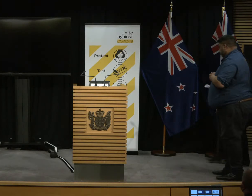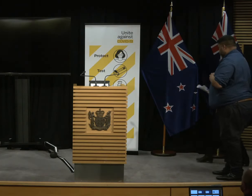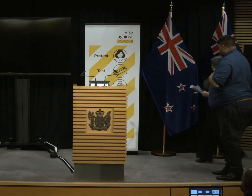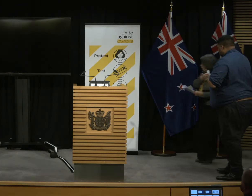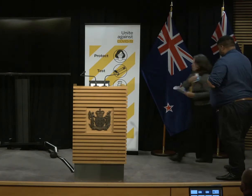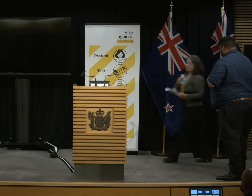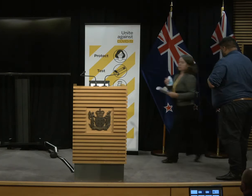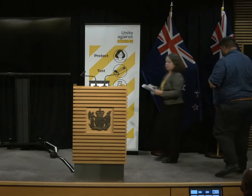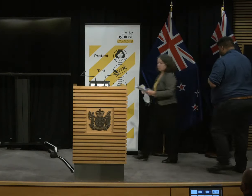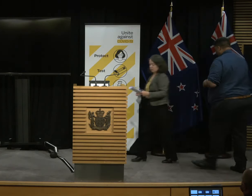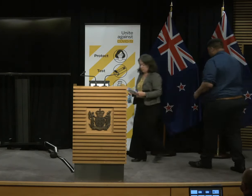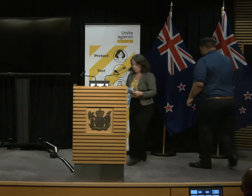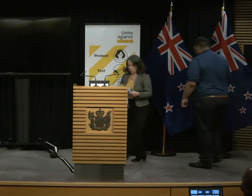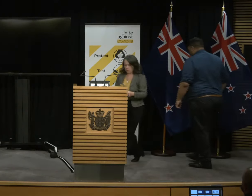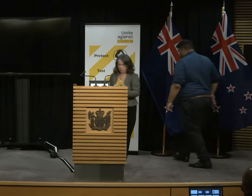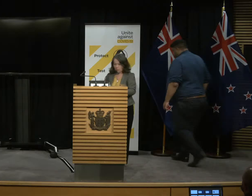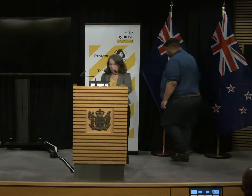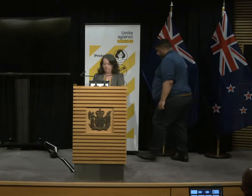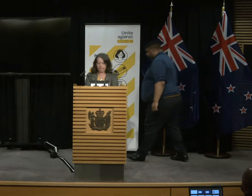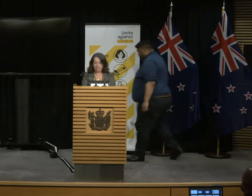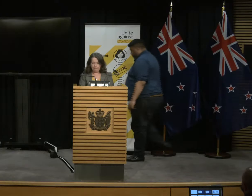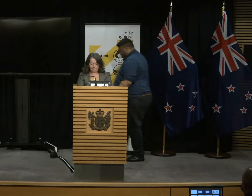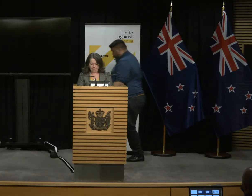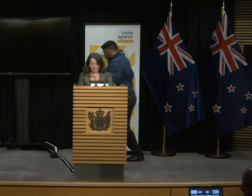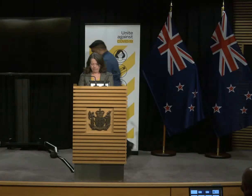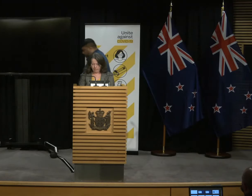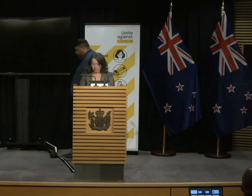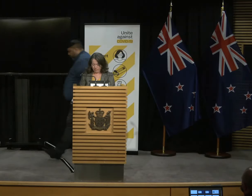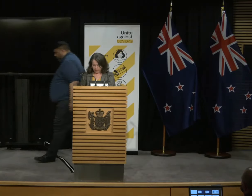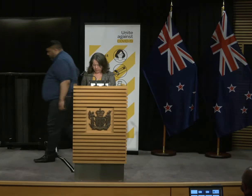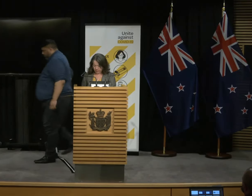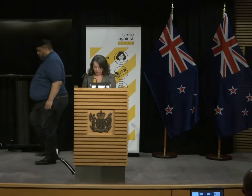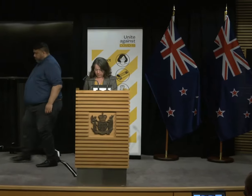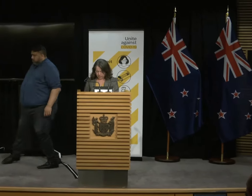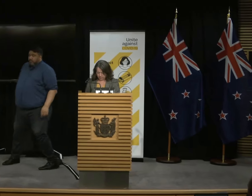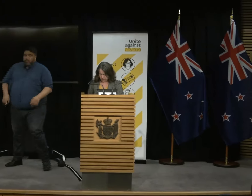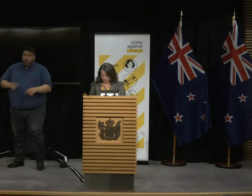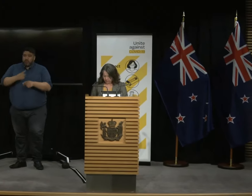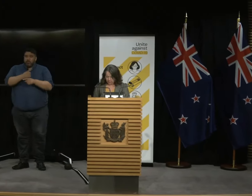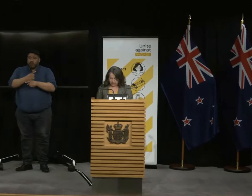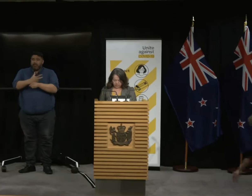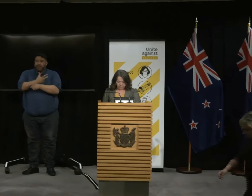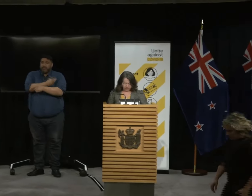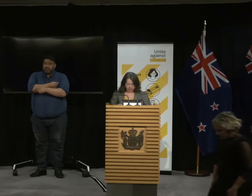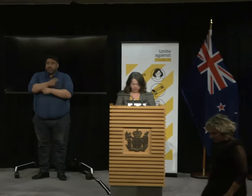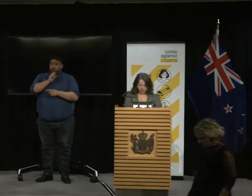I'll ask to make a name to join